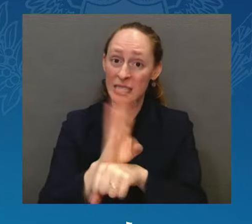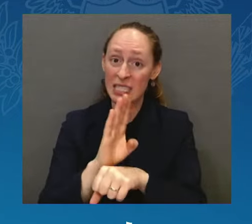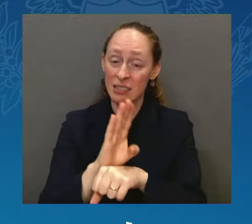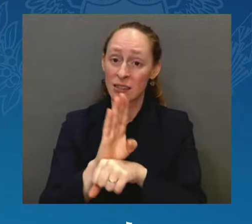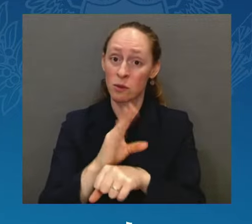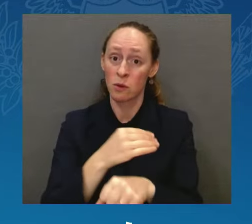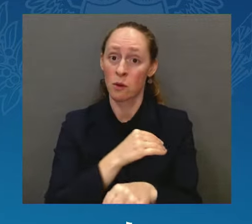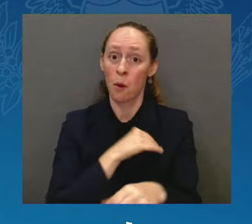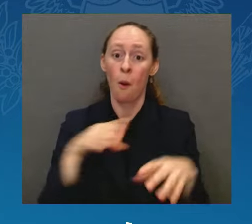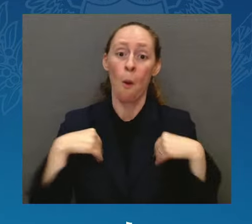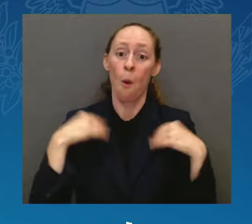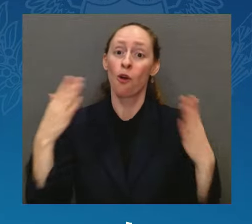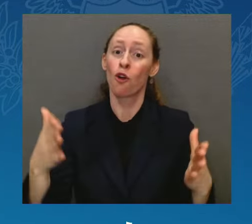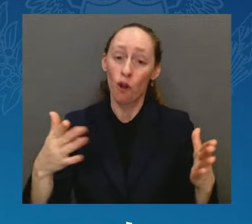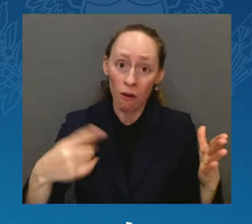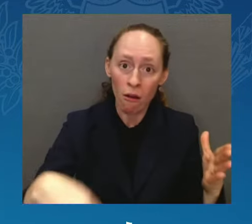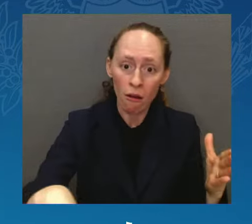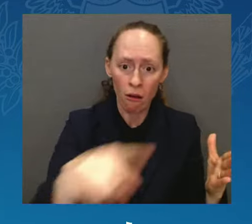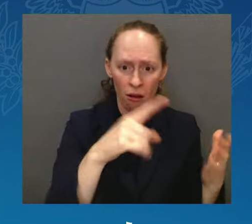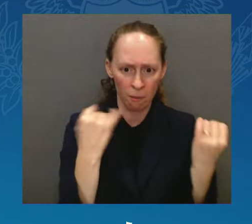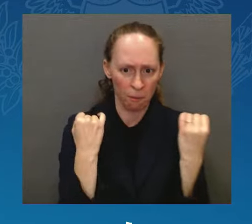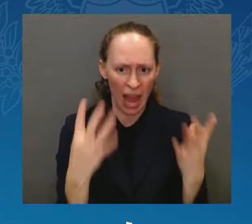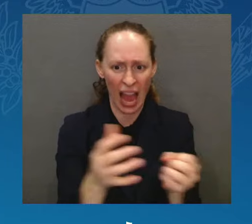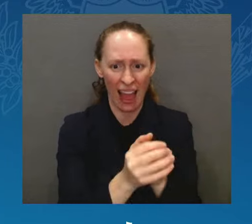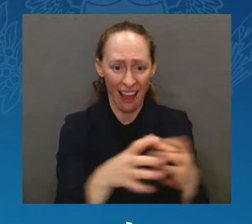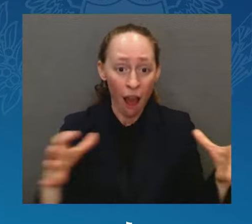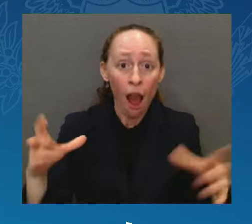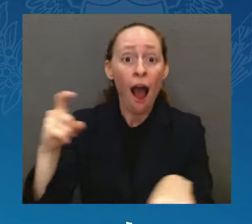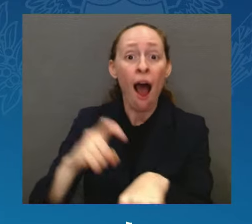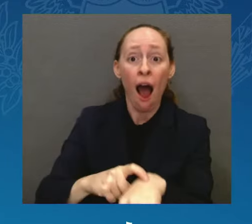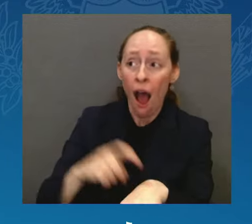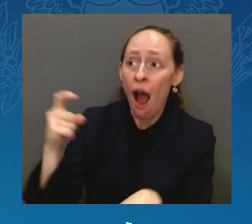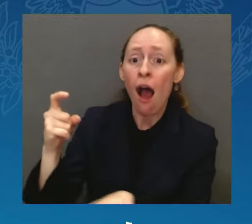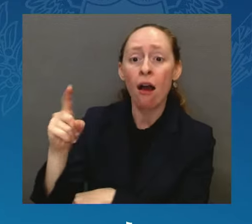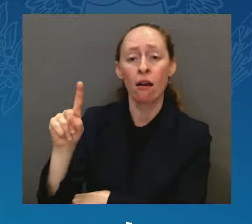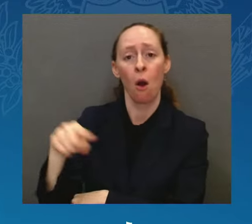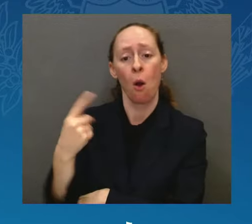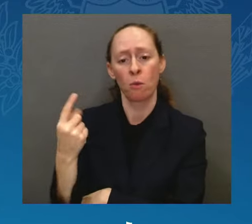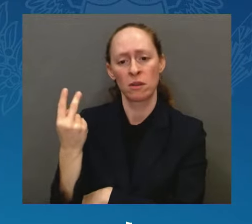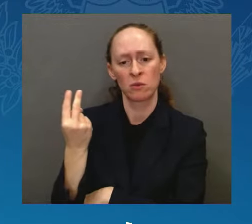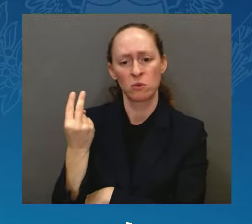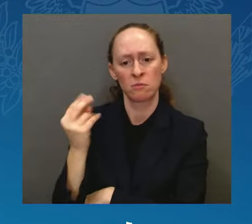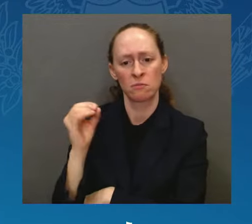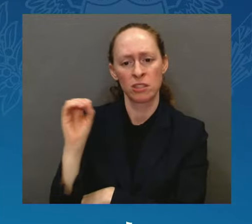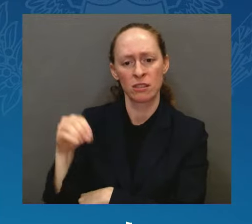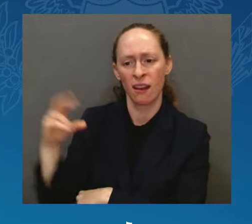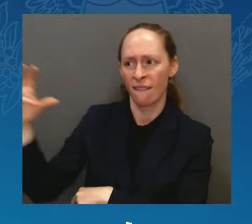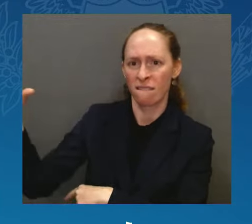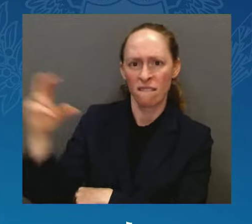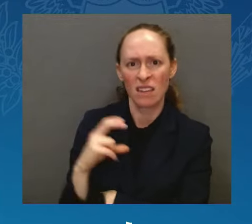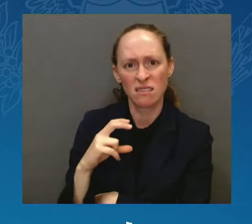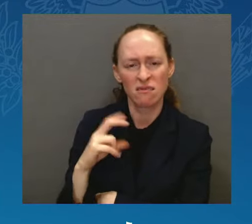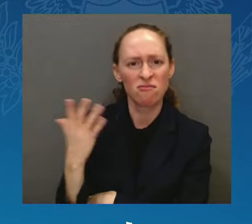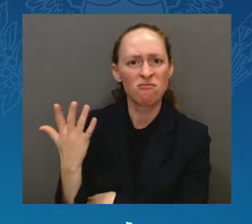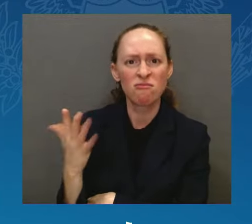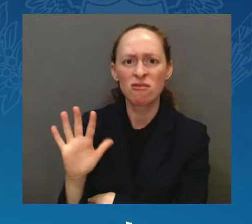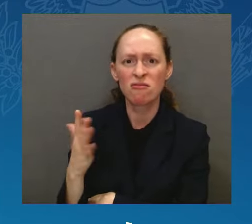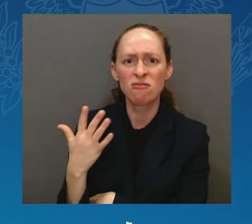less than 2 percent of venture capital investment and are rejected at higher rates when applying for loans.